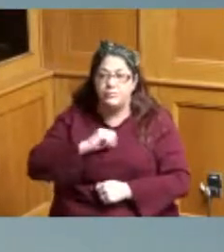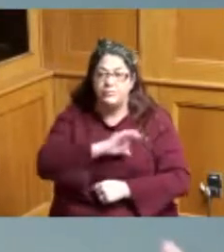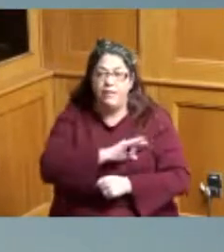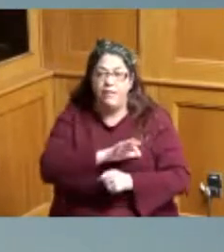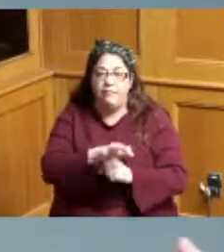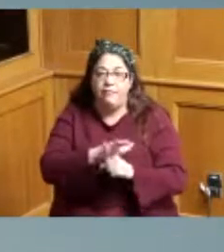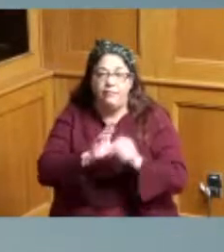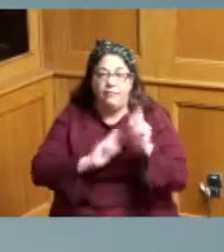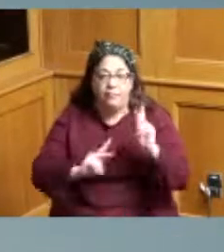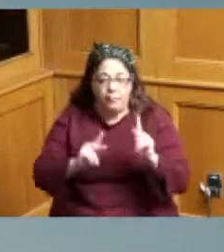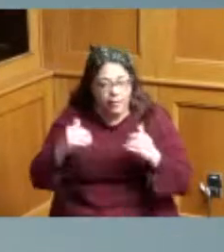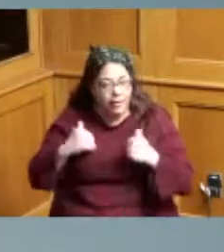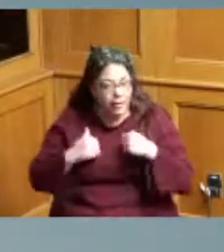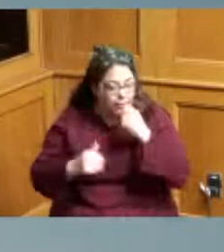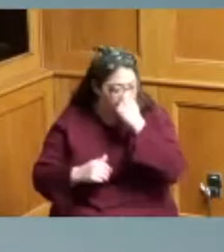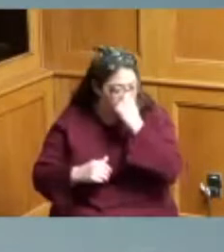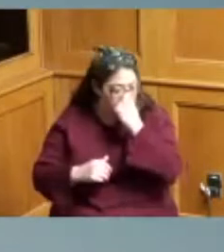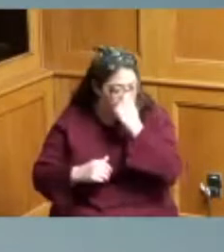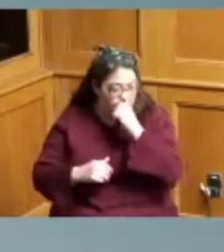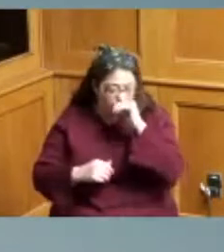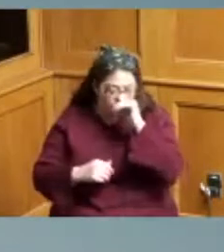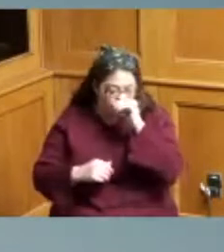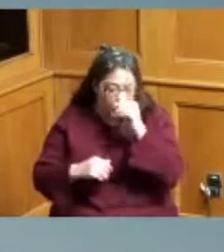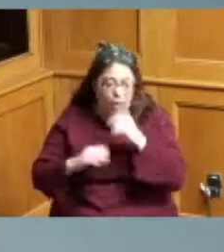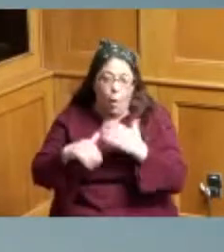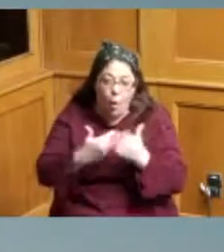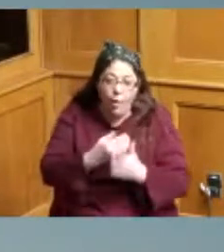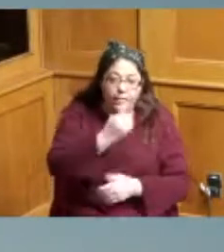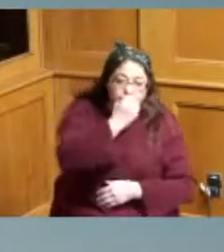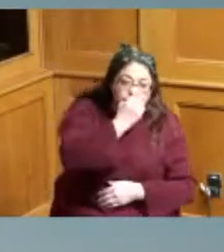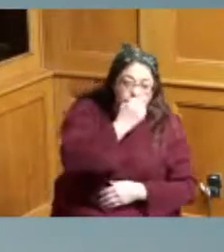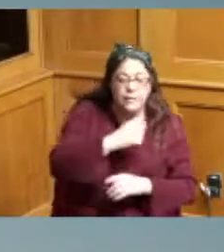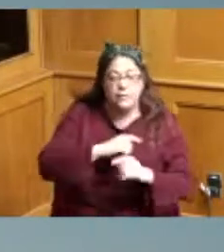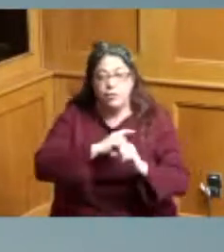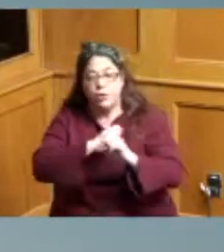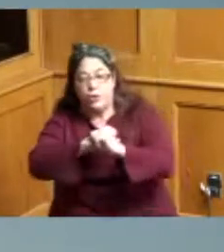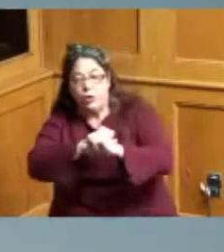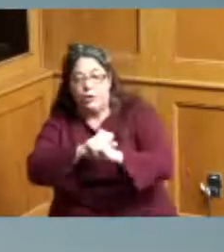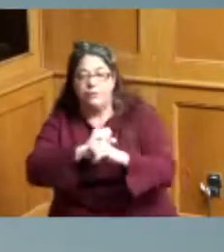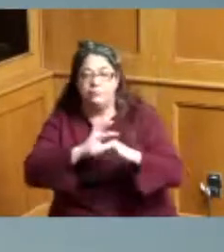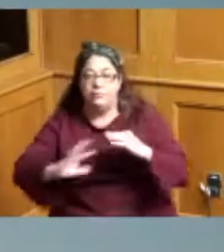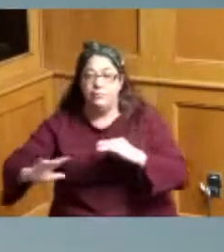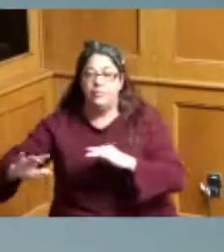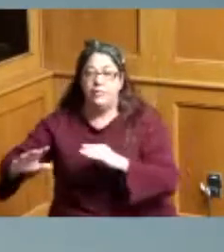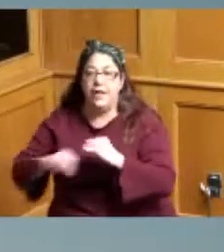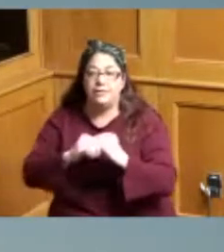sure where all these things are adequately staffed from concessions to security etc literally have